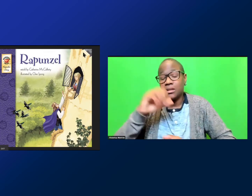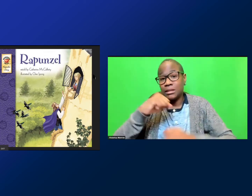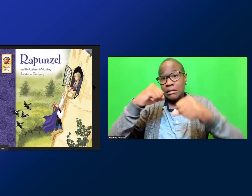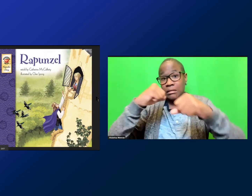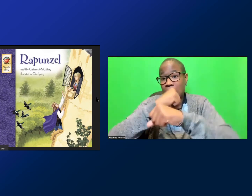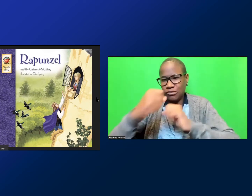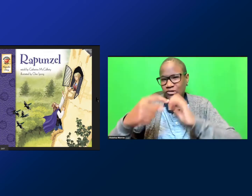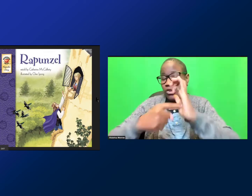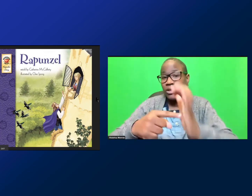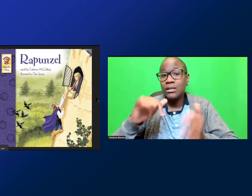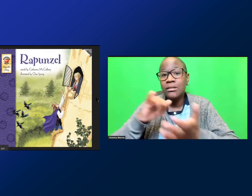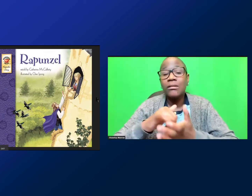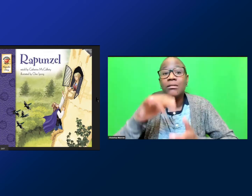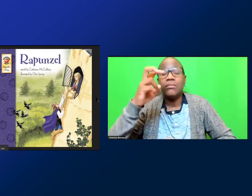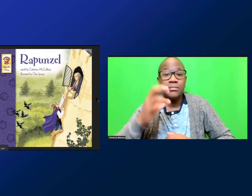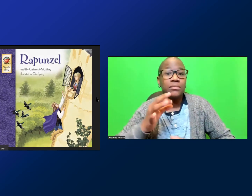because they're not indigenous and they still do even to this day